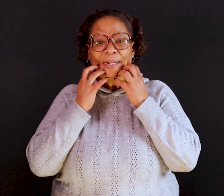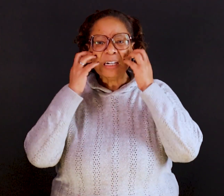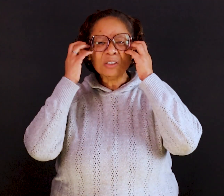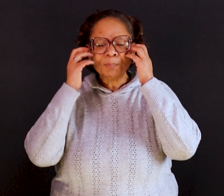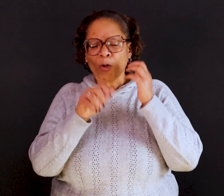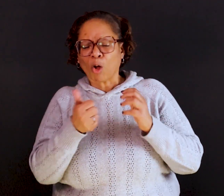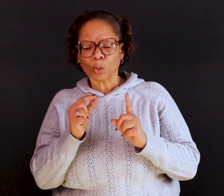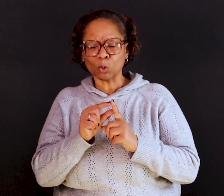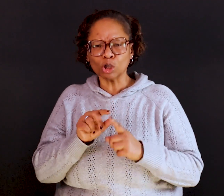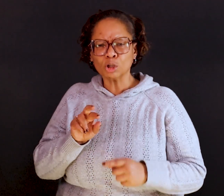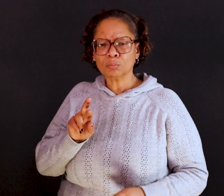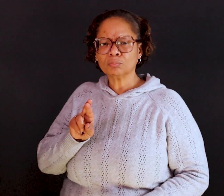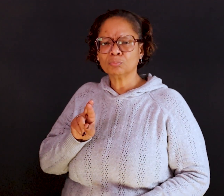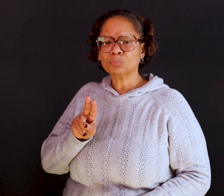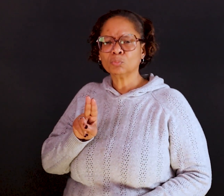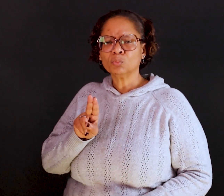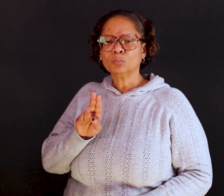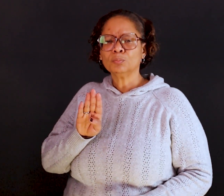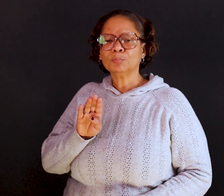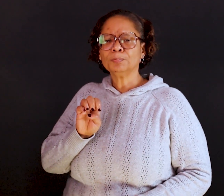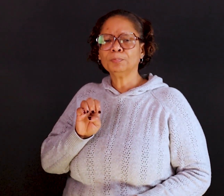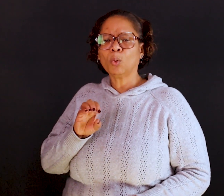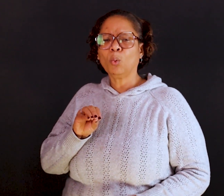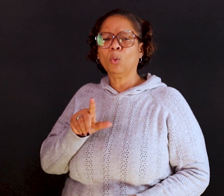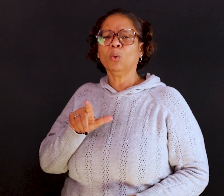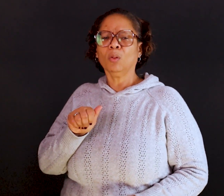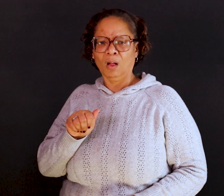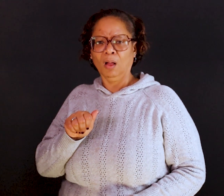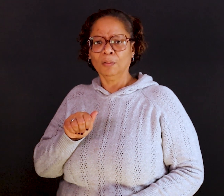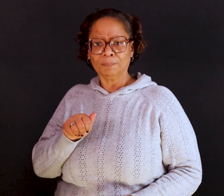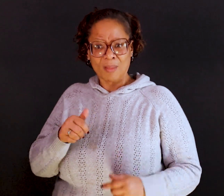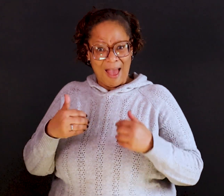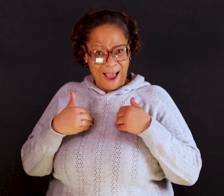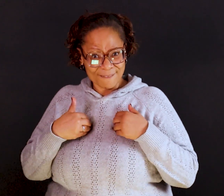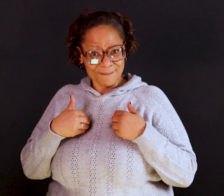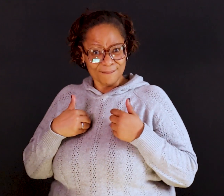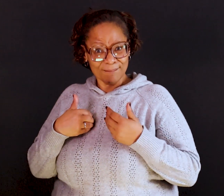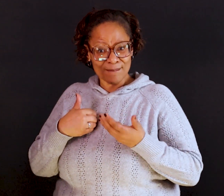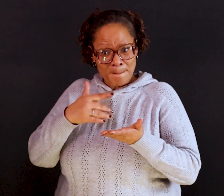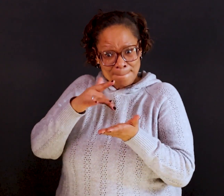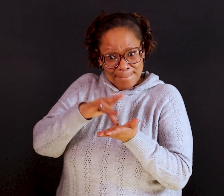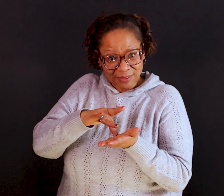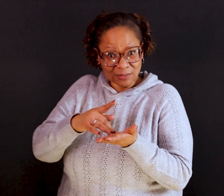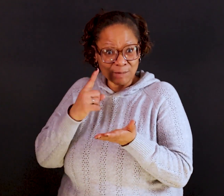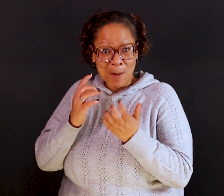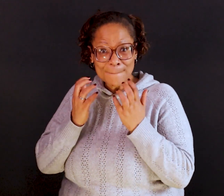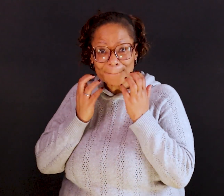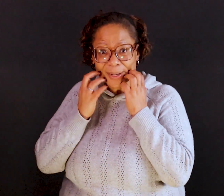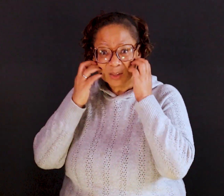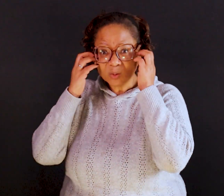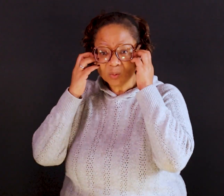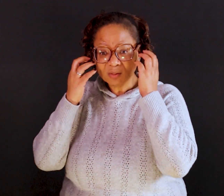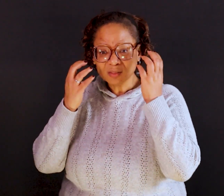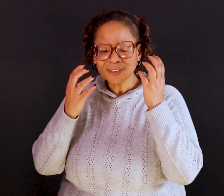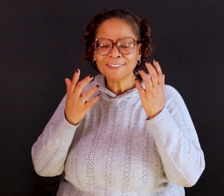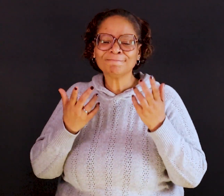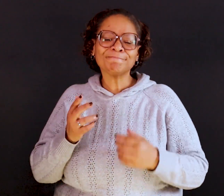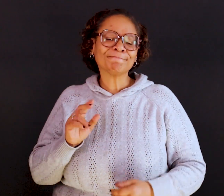Measles, (Rubeola) Is there a treatment for measles?